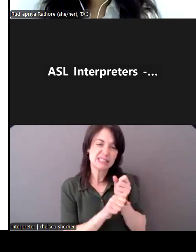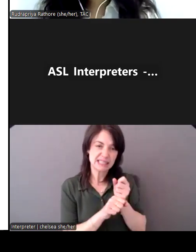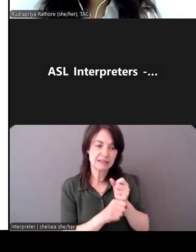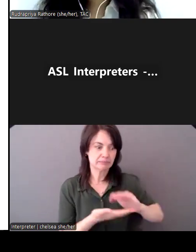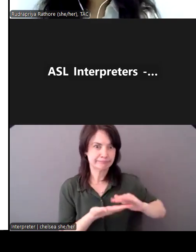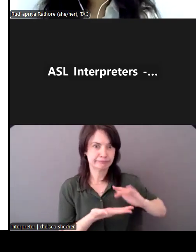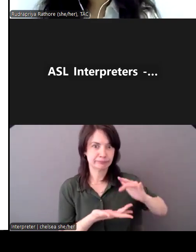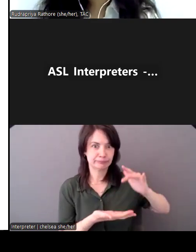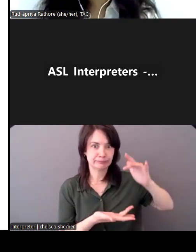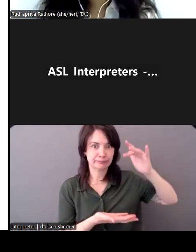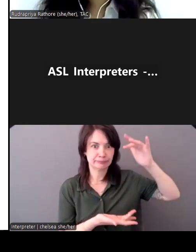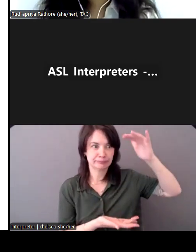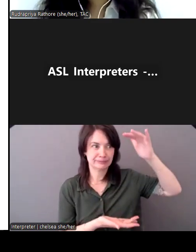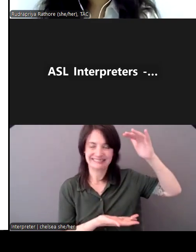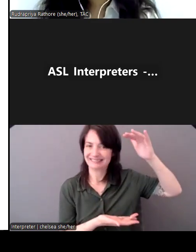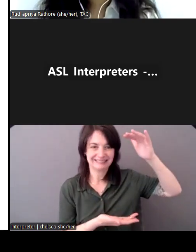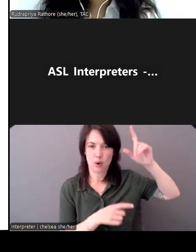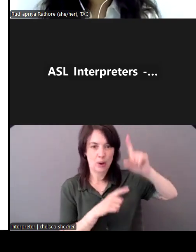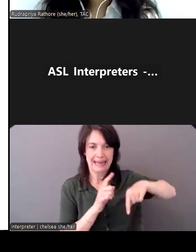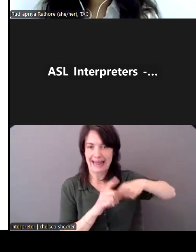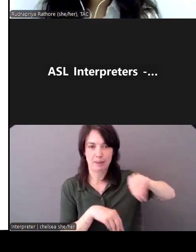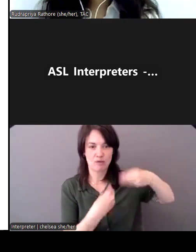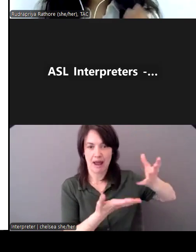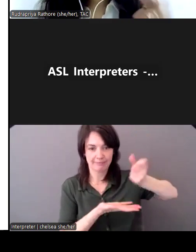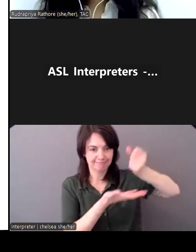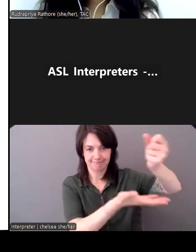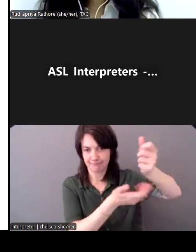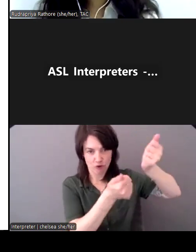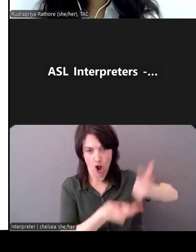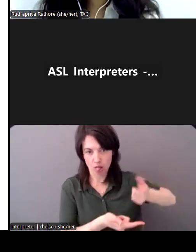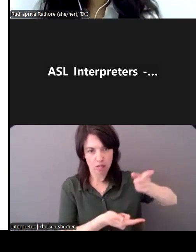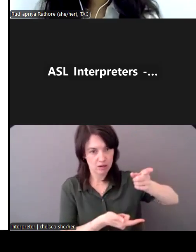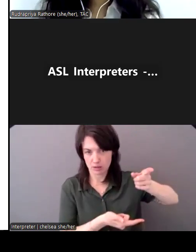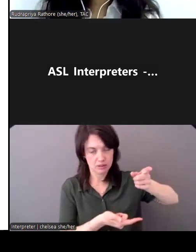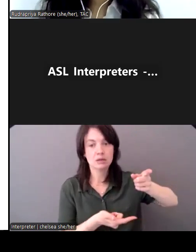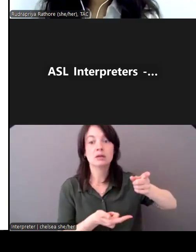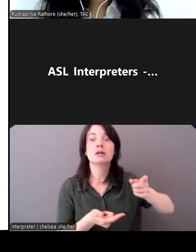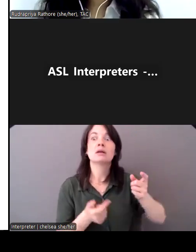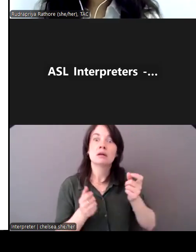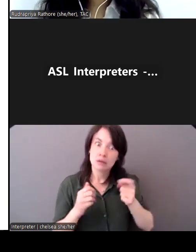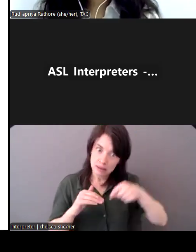than we can actually fund um and a lot of them are really highly assessed but we're we're limited to